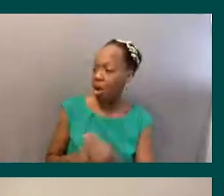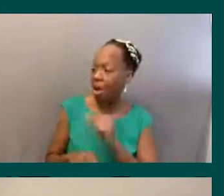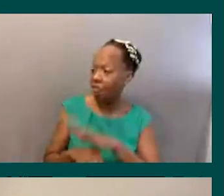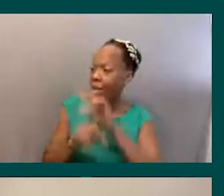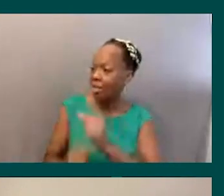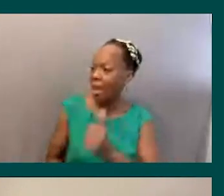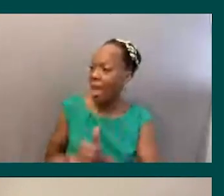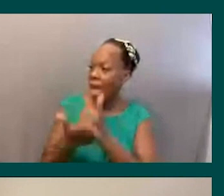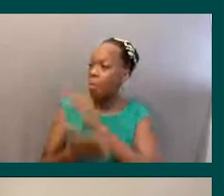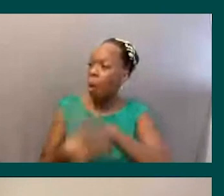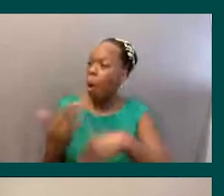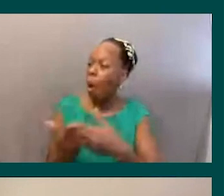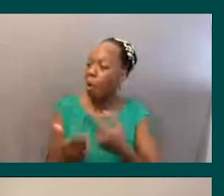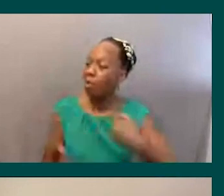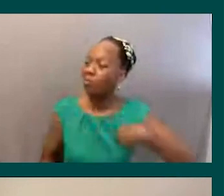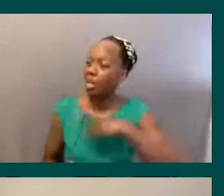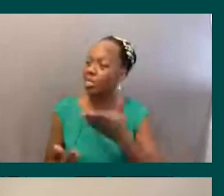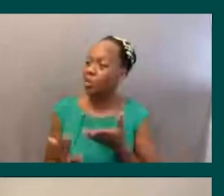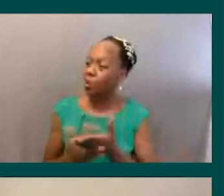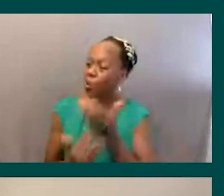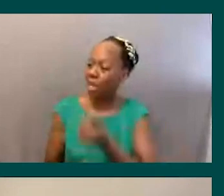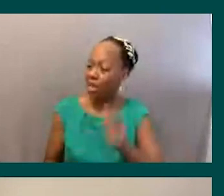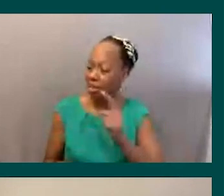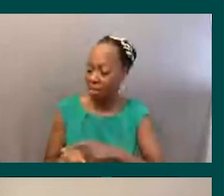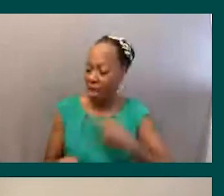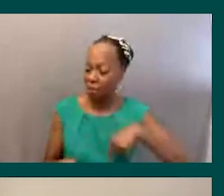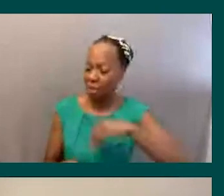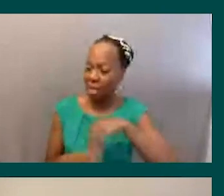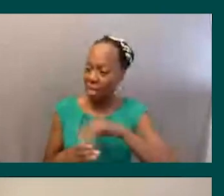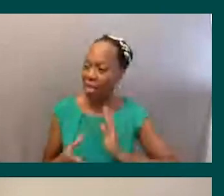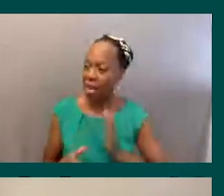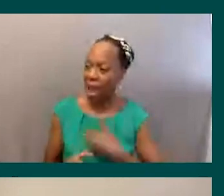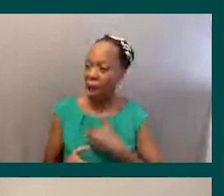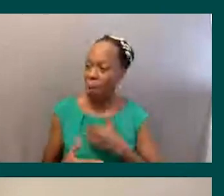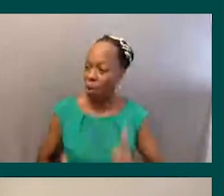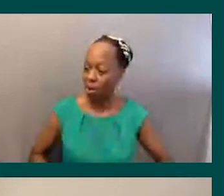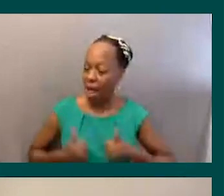So I know we've got quite a lot of young adults who are gonna be watching us this evening as well